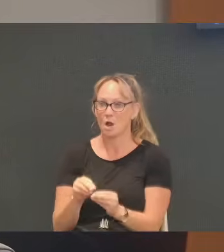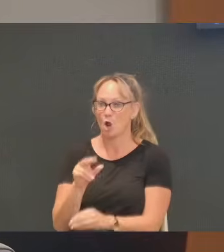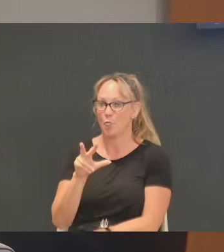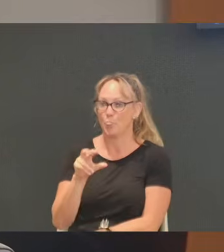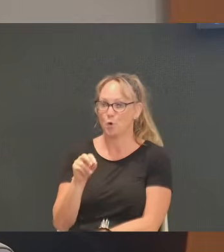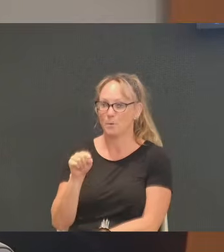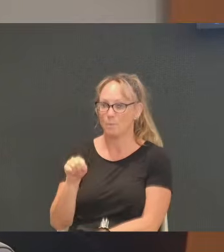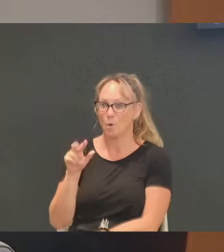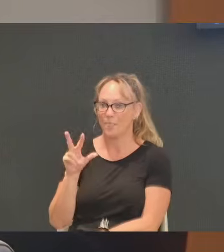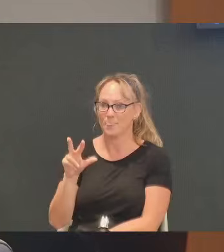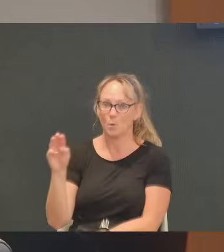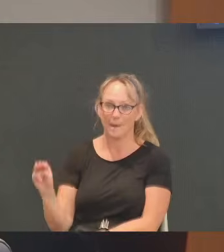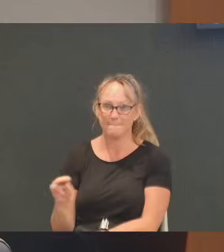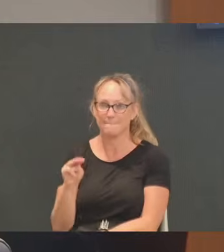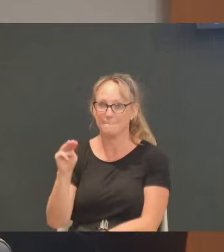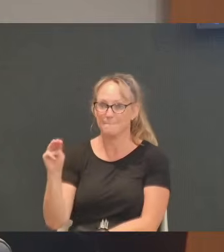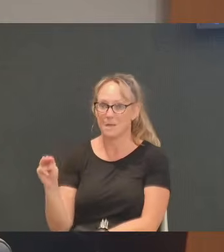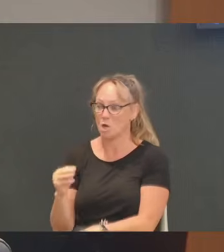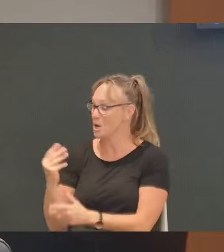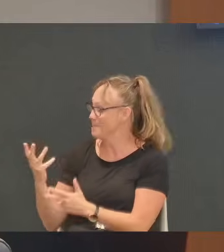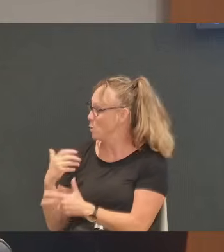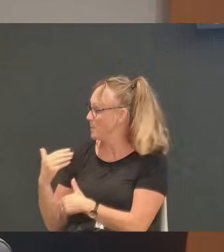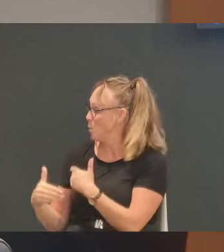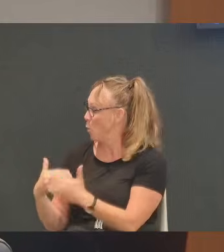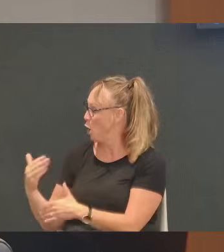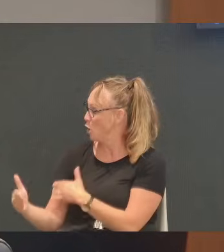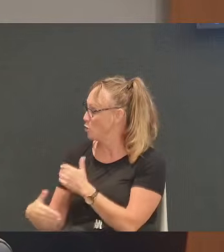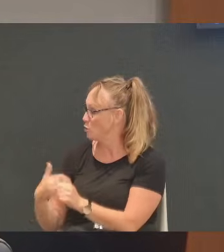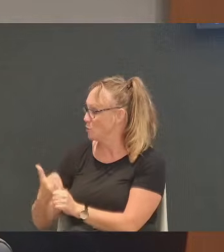Commissioners, I'll defer to you if you'd like me to walk through each of them. If you can give the